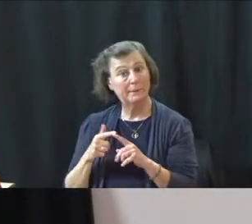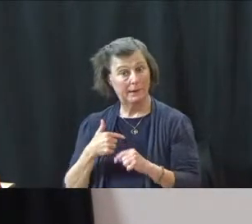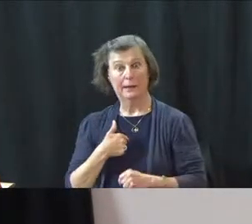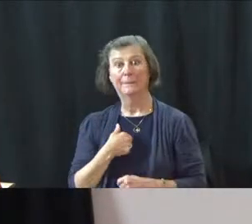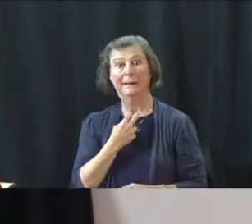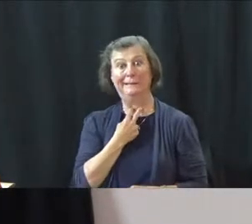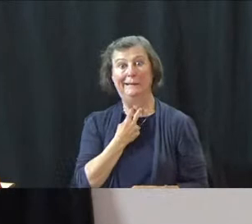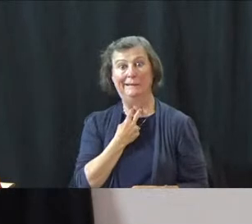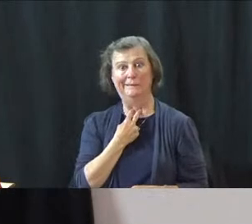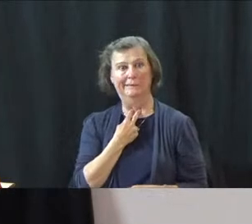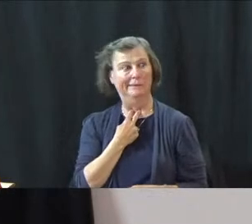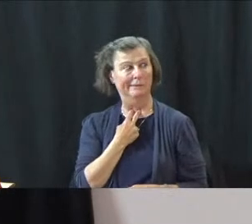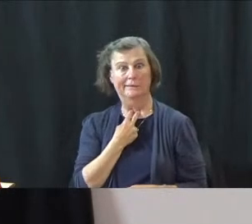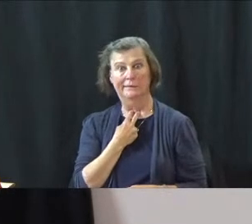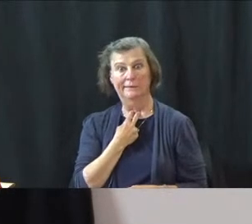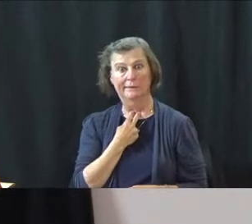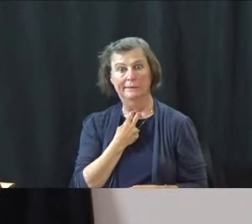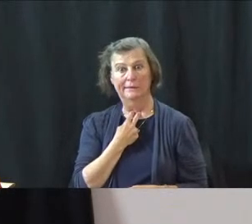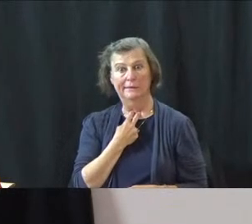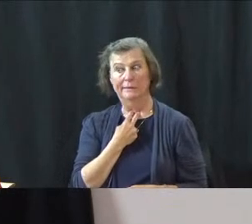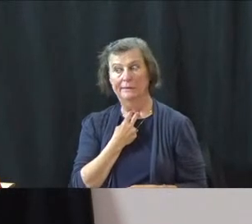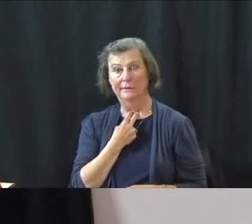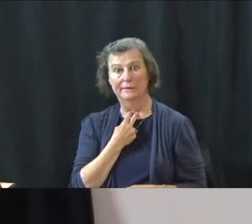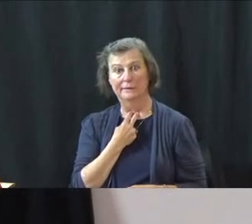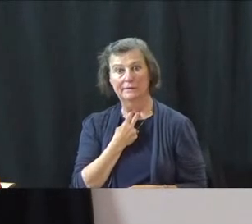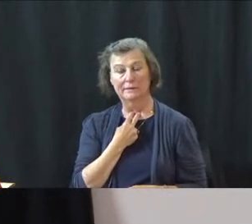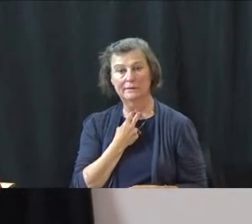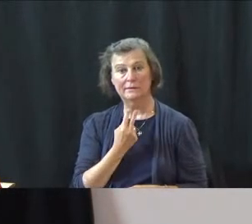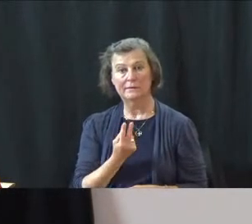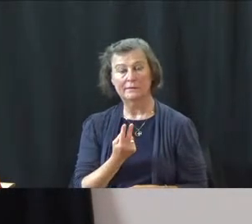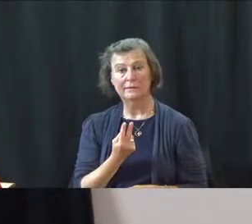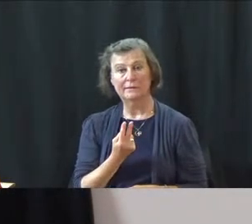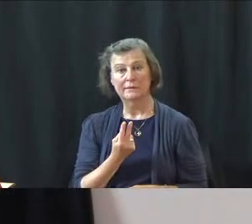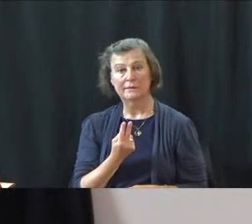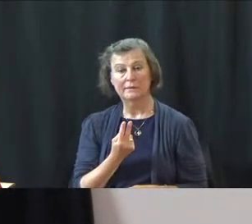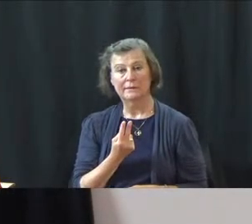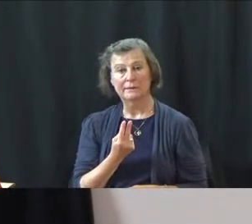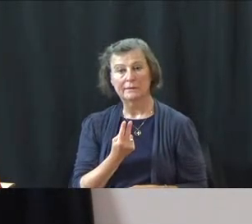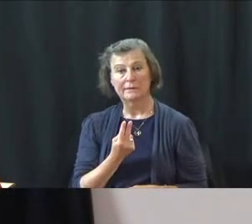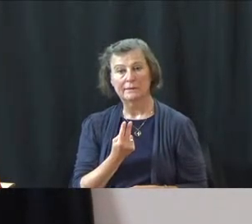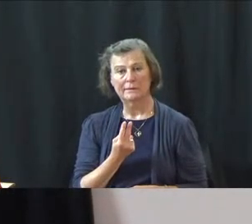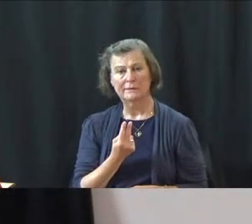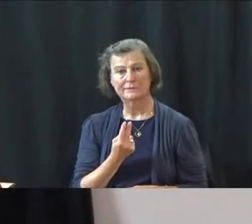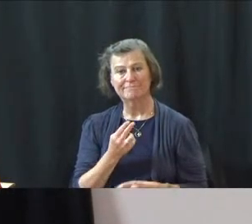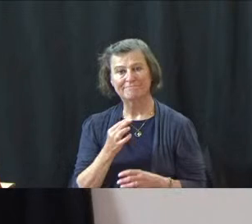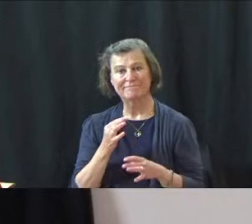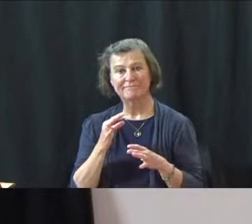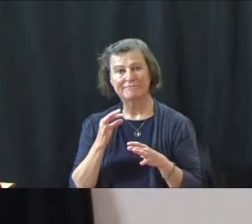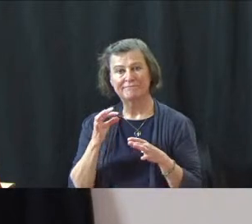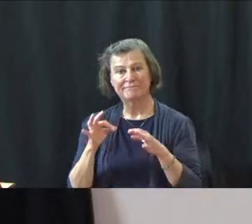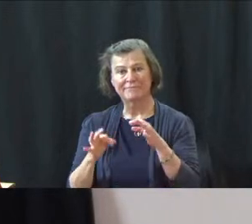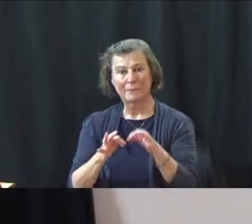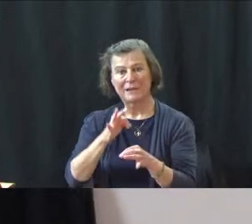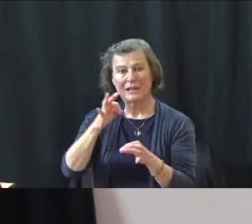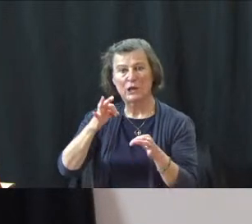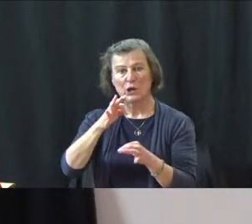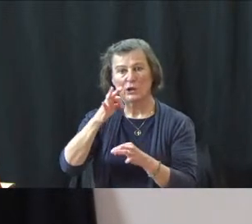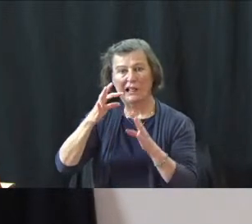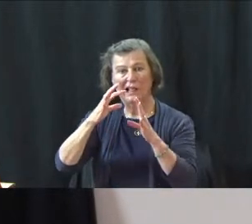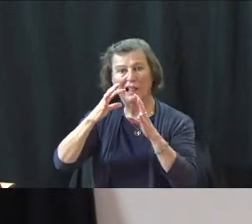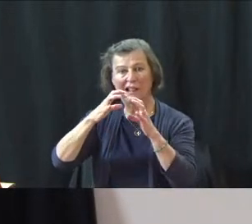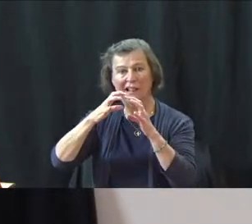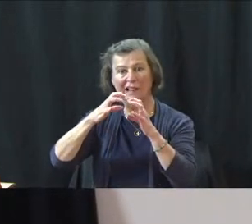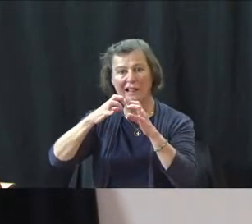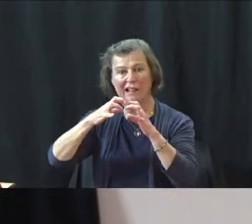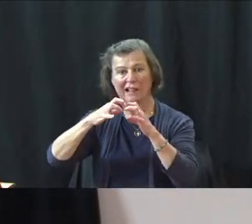But I’m stuck, Spiritually devolving, moment by moment, as